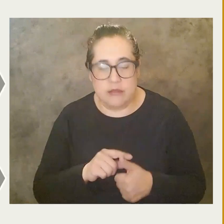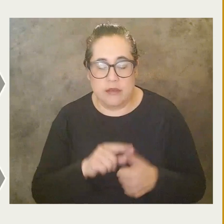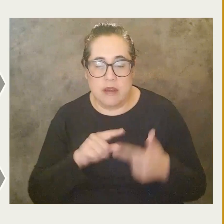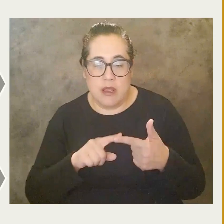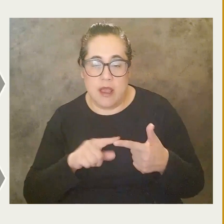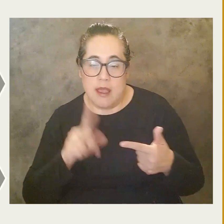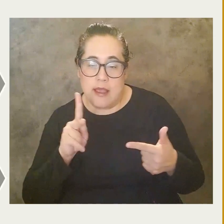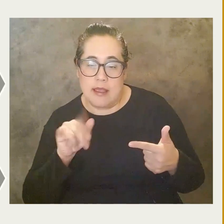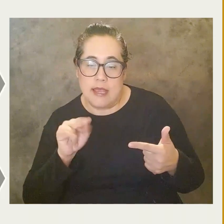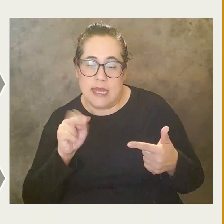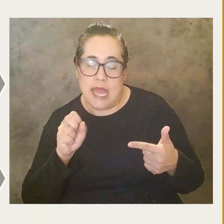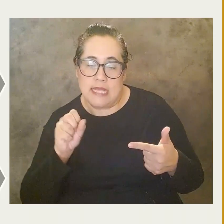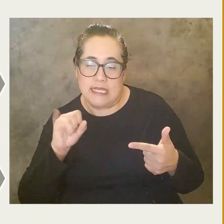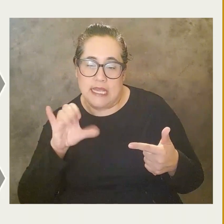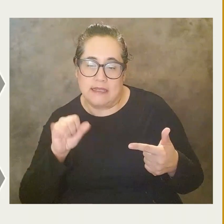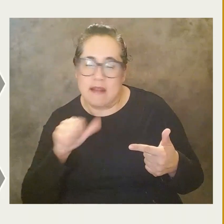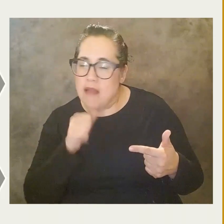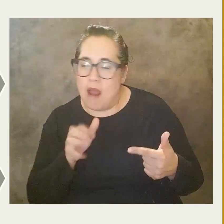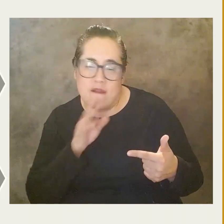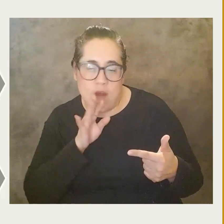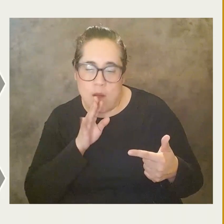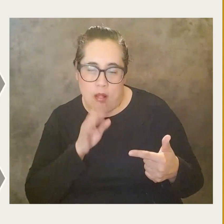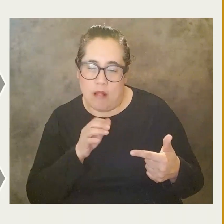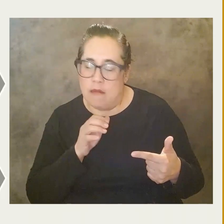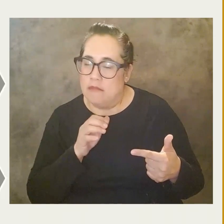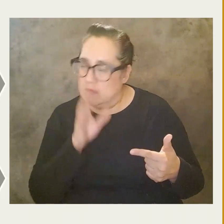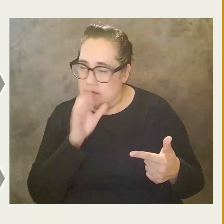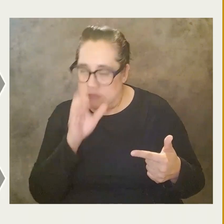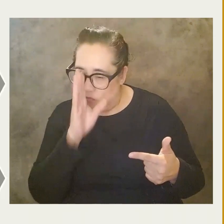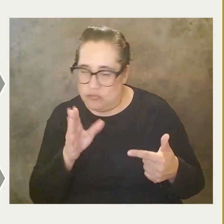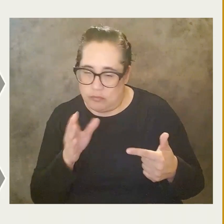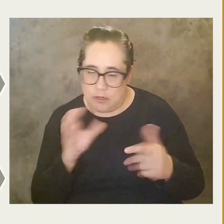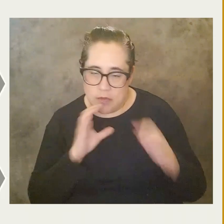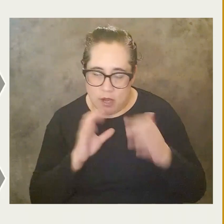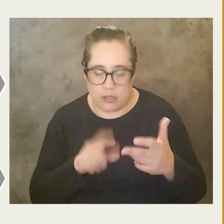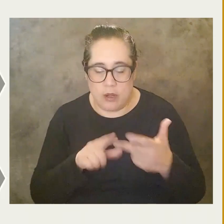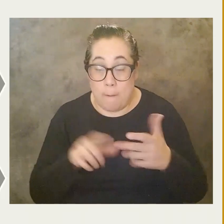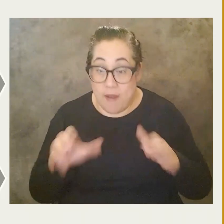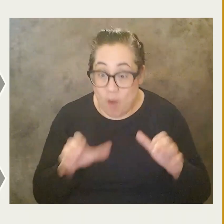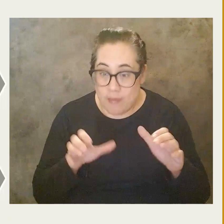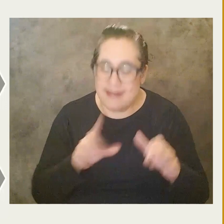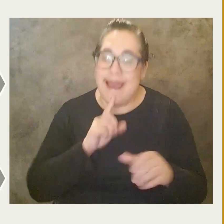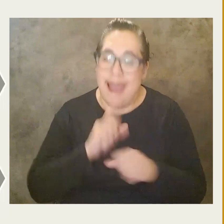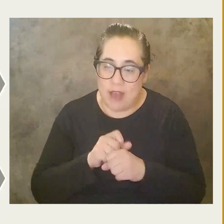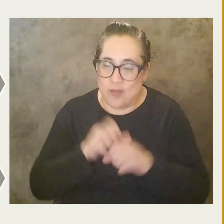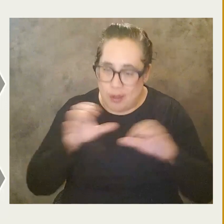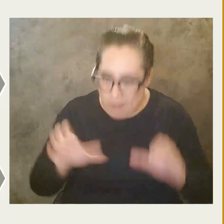Kinesics, nonverbal communication. Performance, the act of communicating.